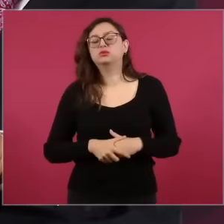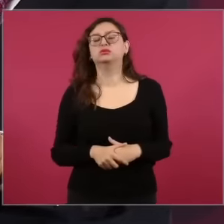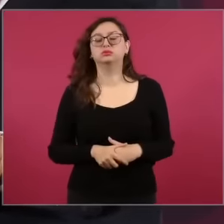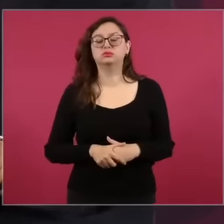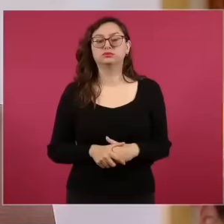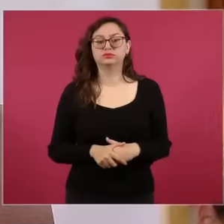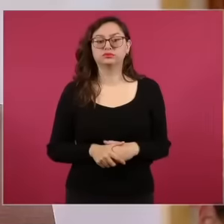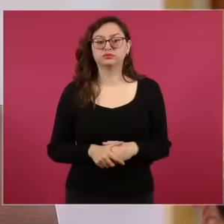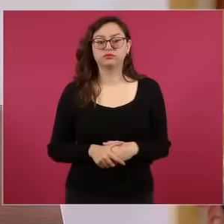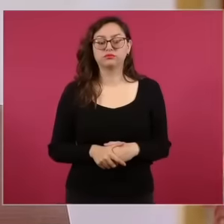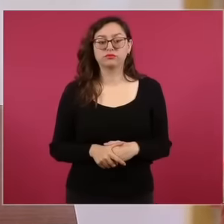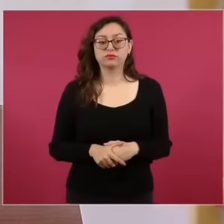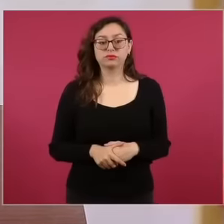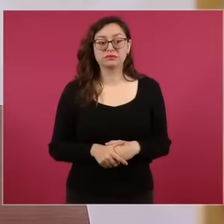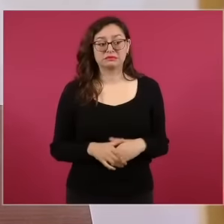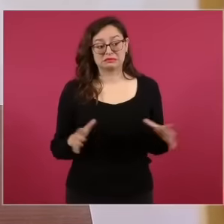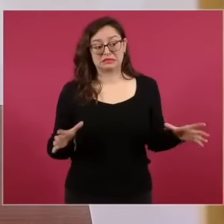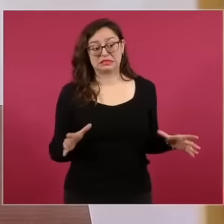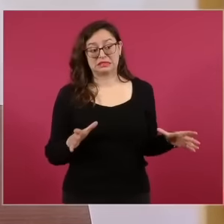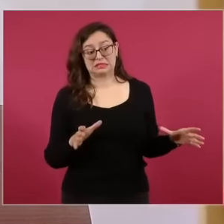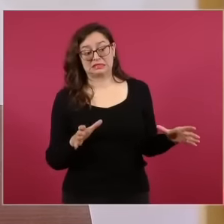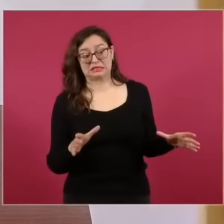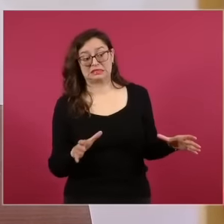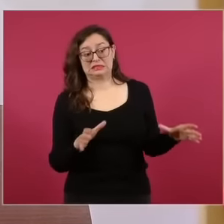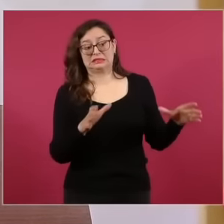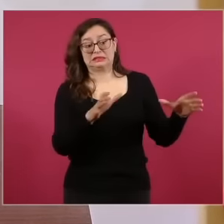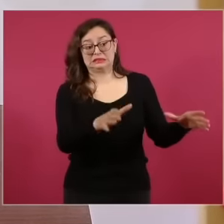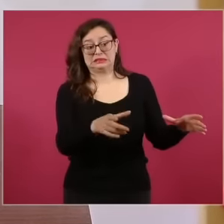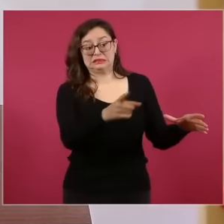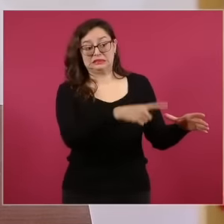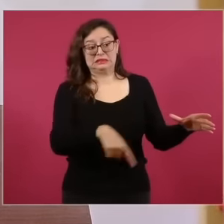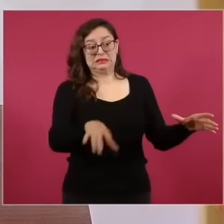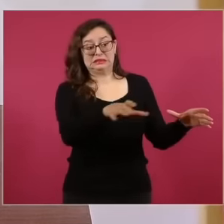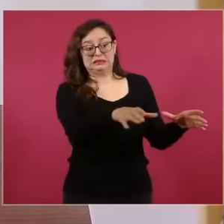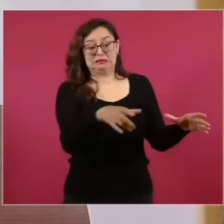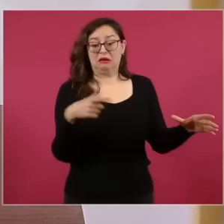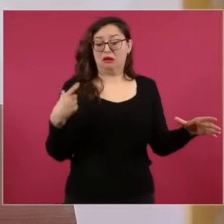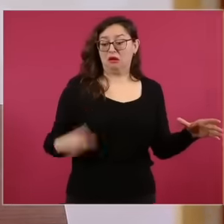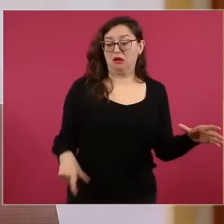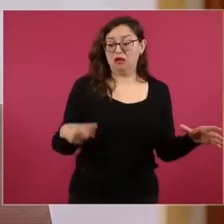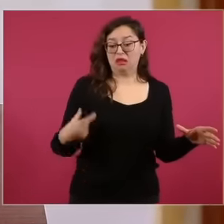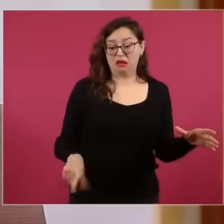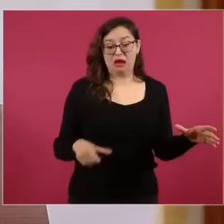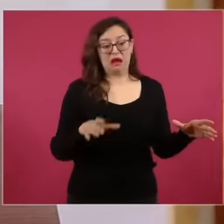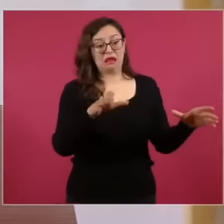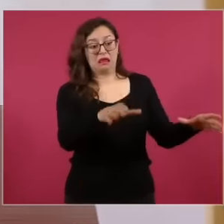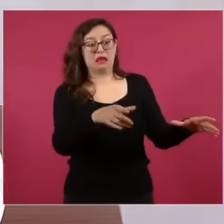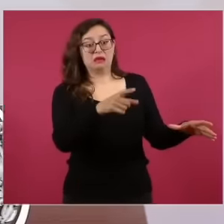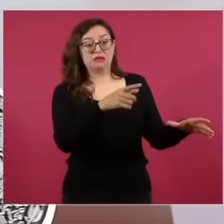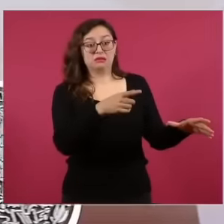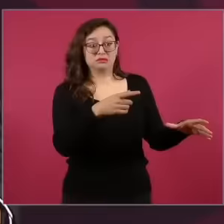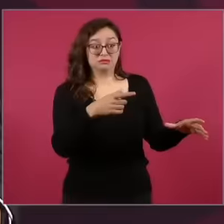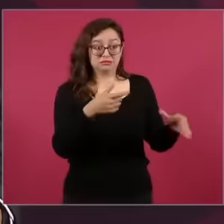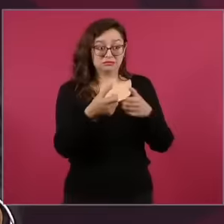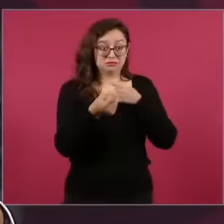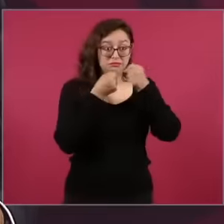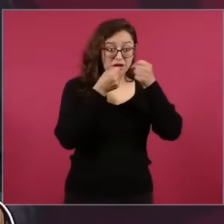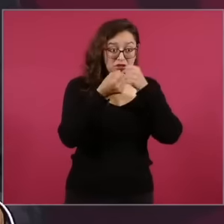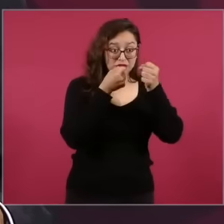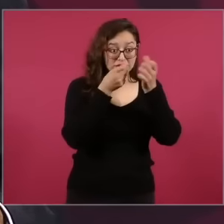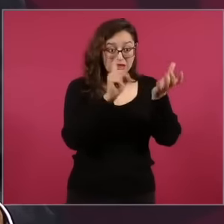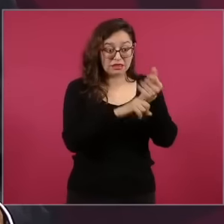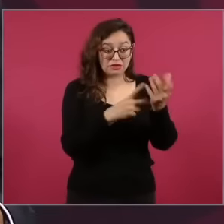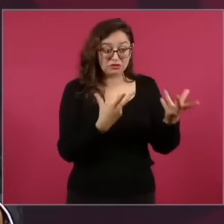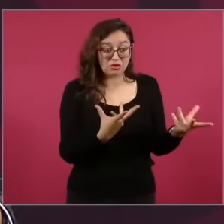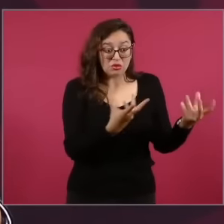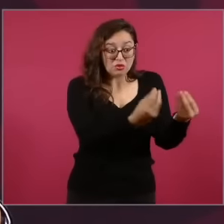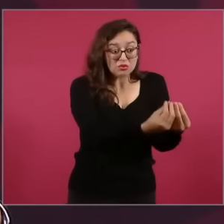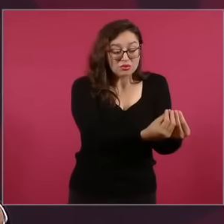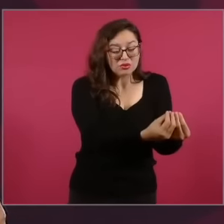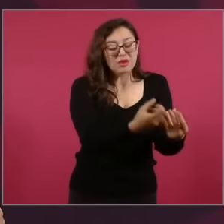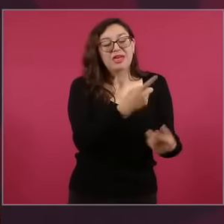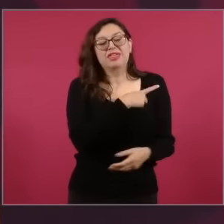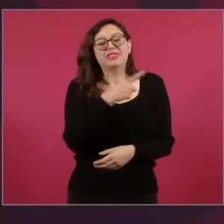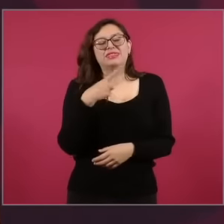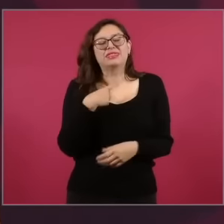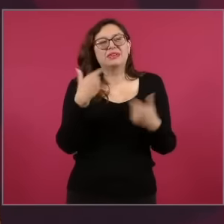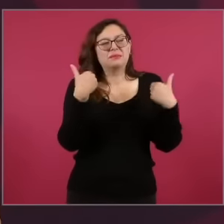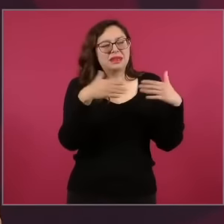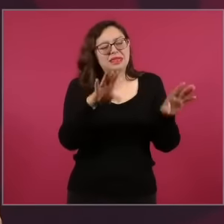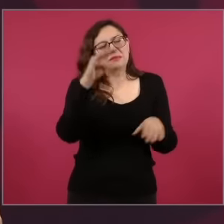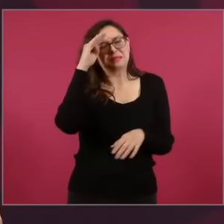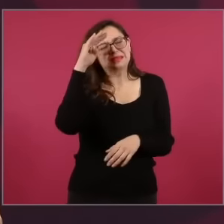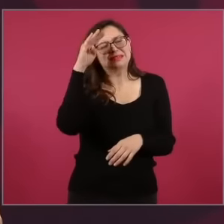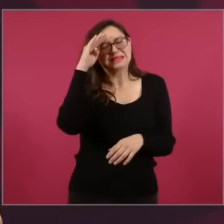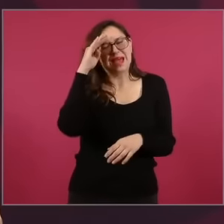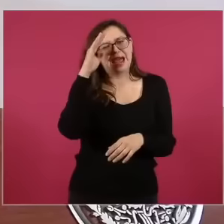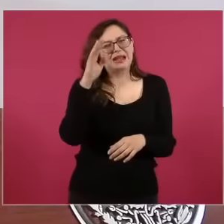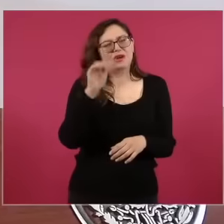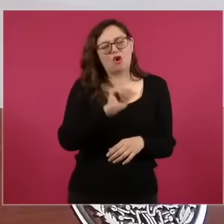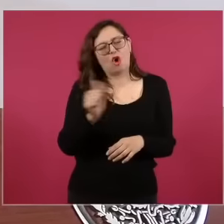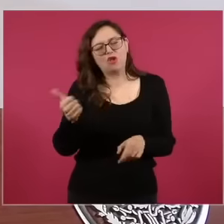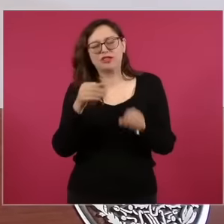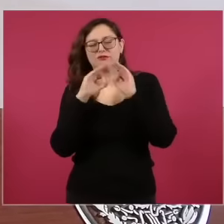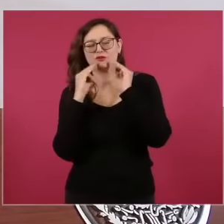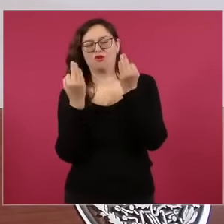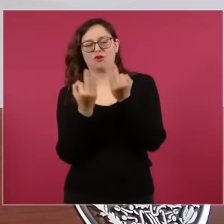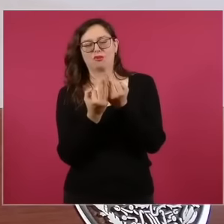oligarchs who felt like the owners of Mexico and their spokespersons should also look for another interpretation that